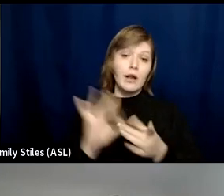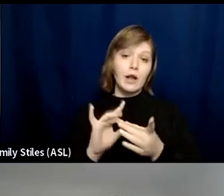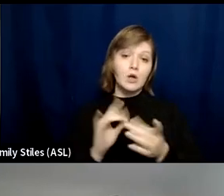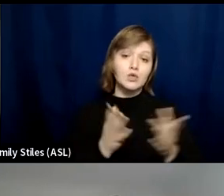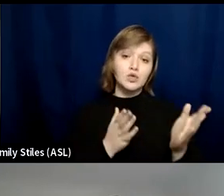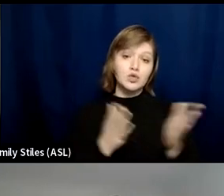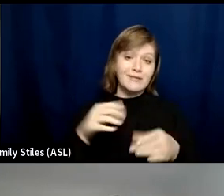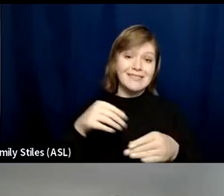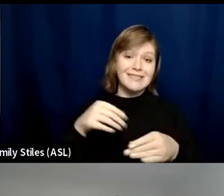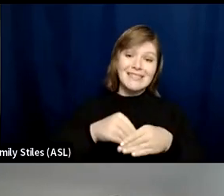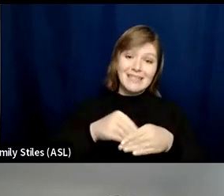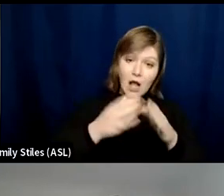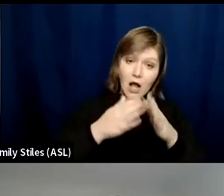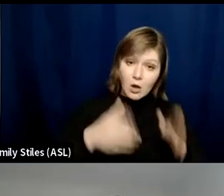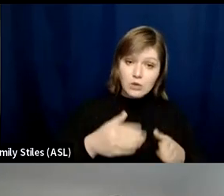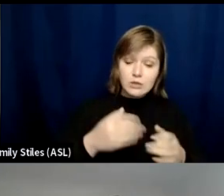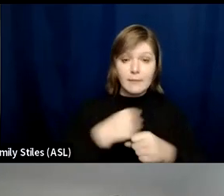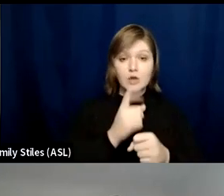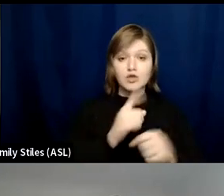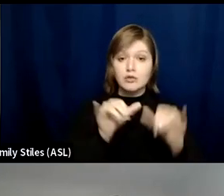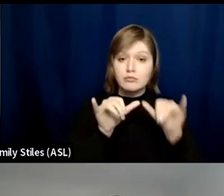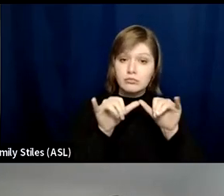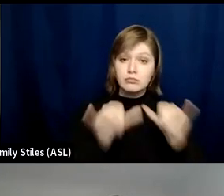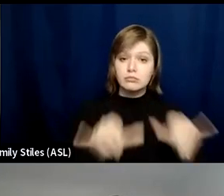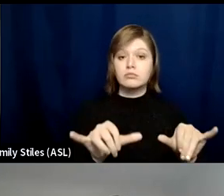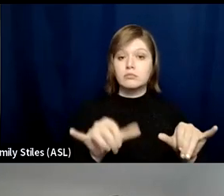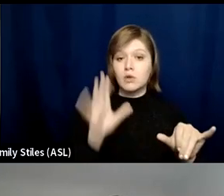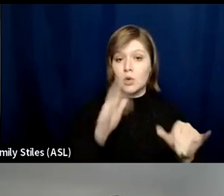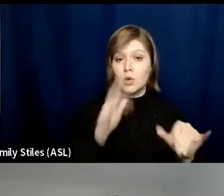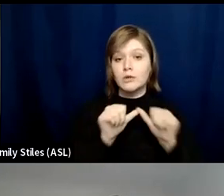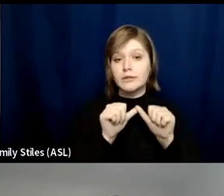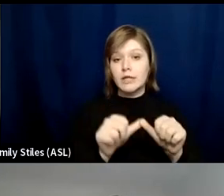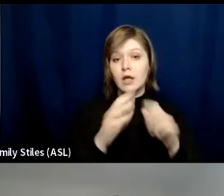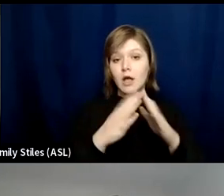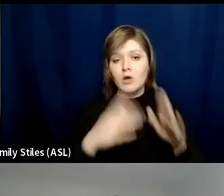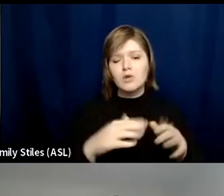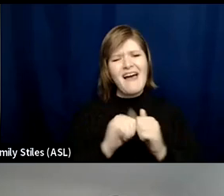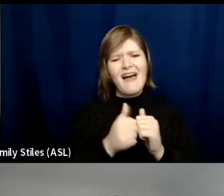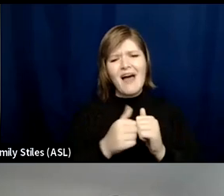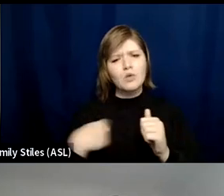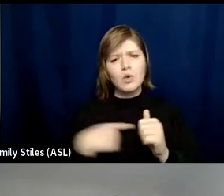I think we also have another question and it's related to this one.